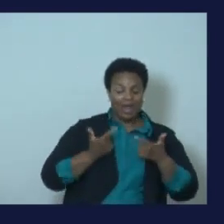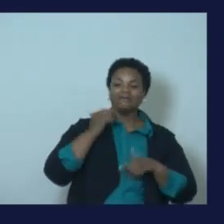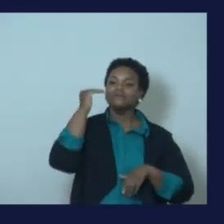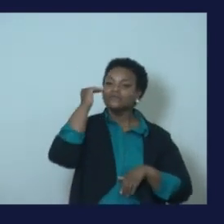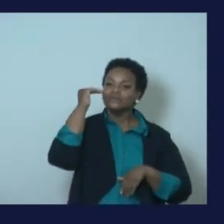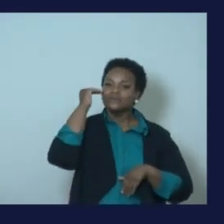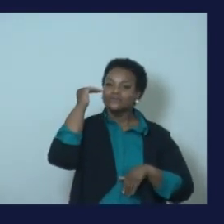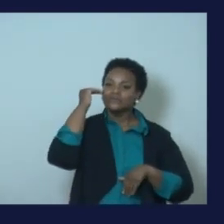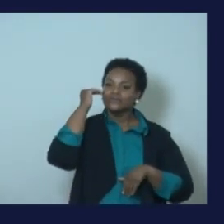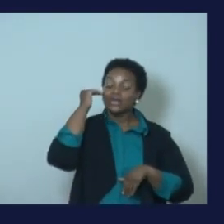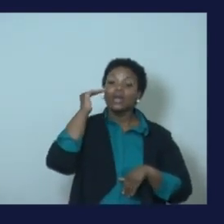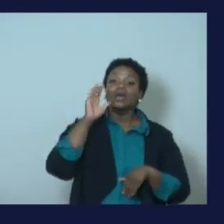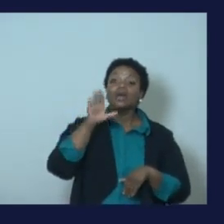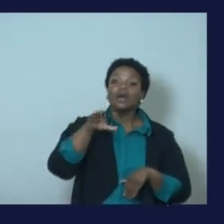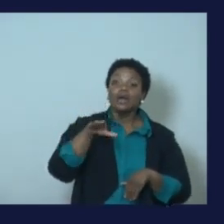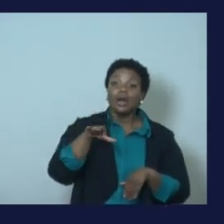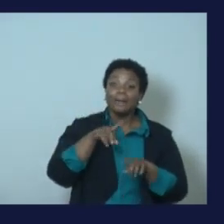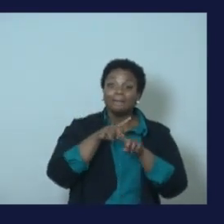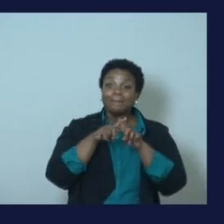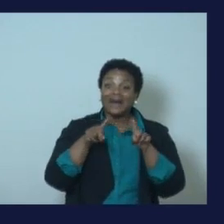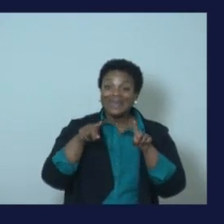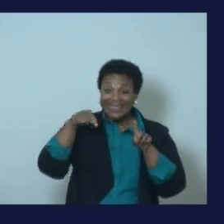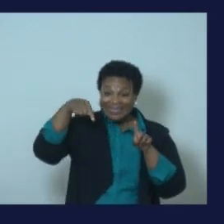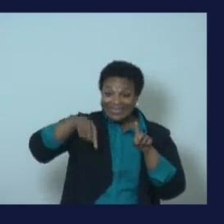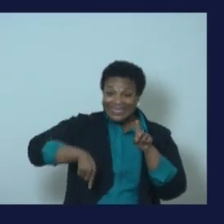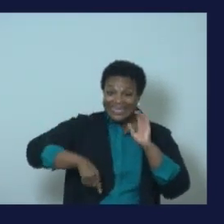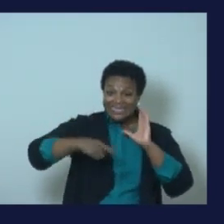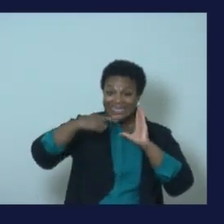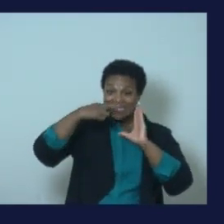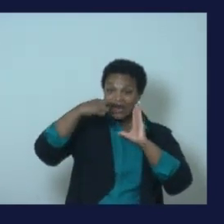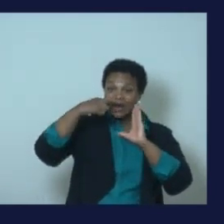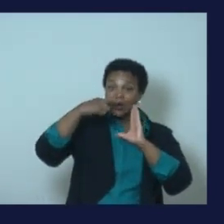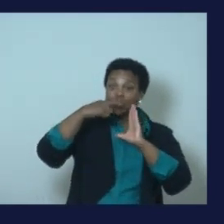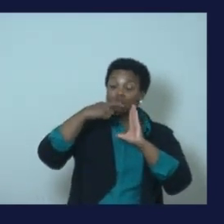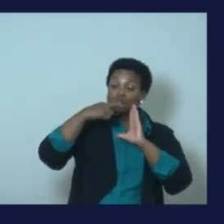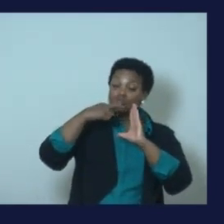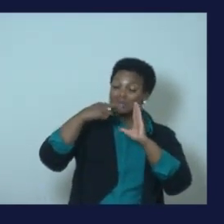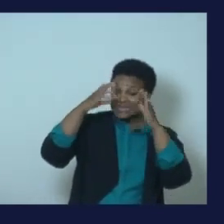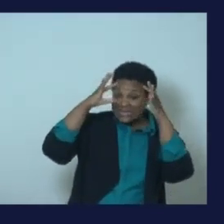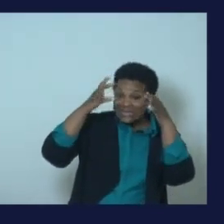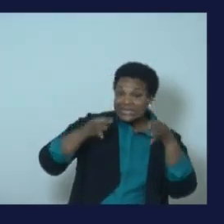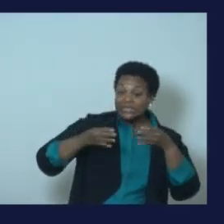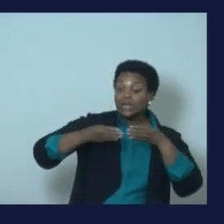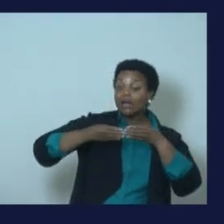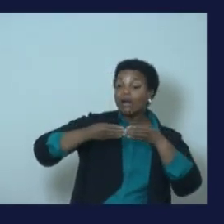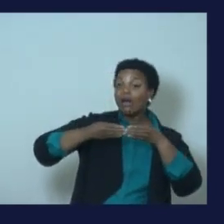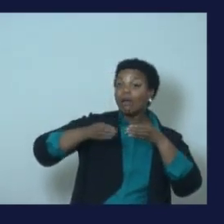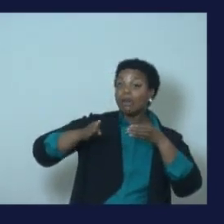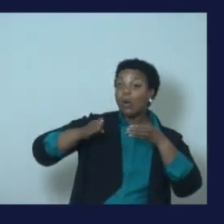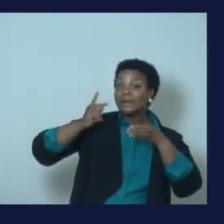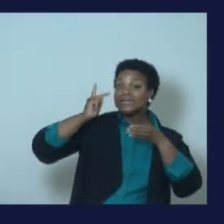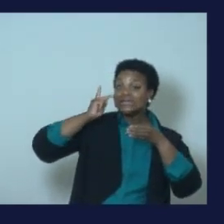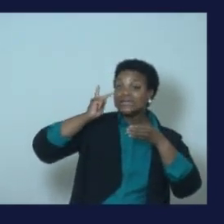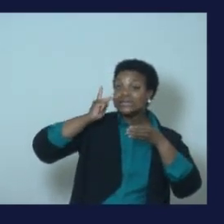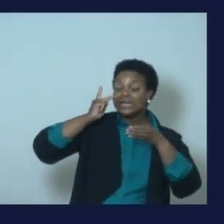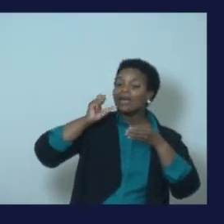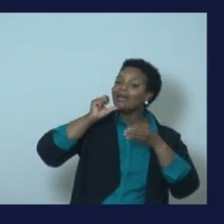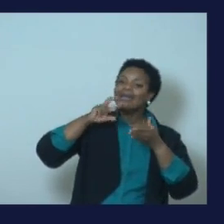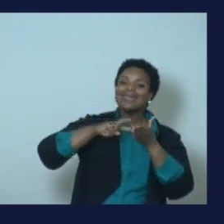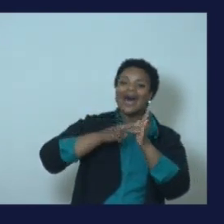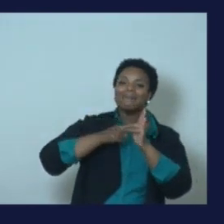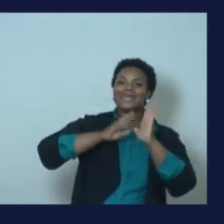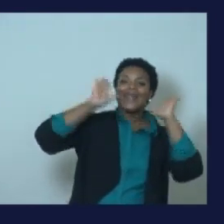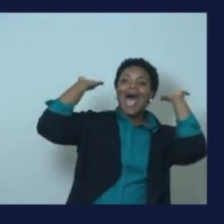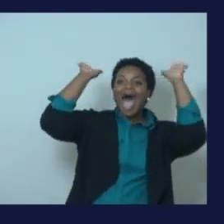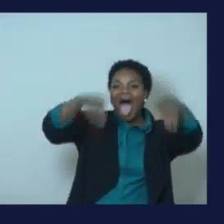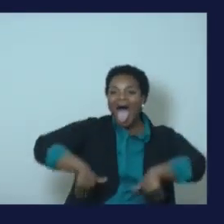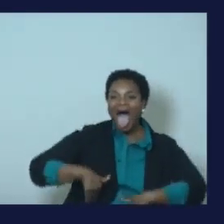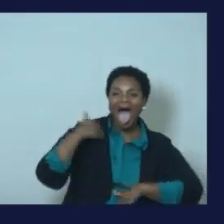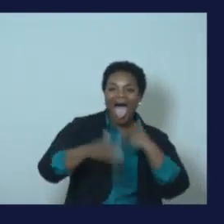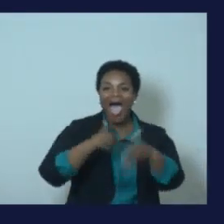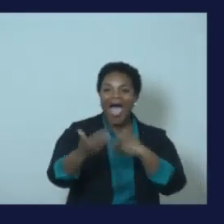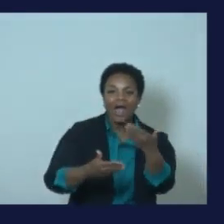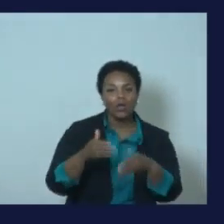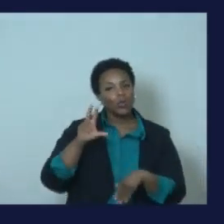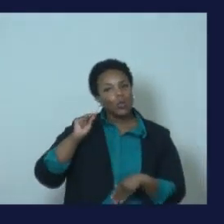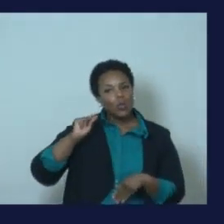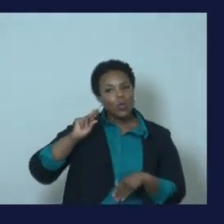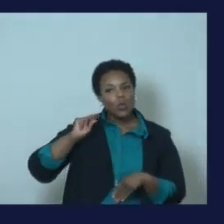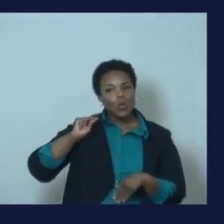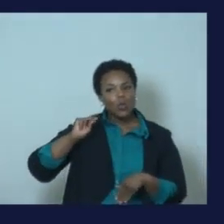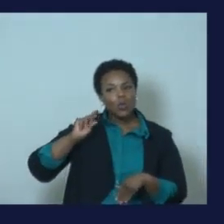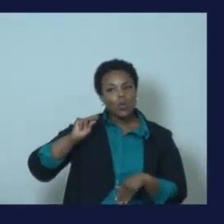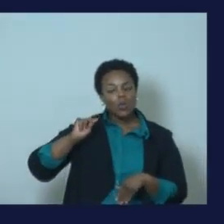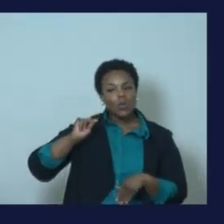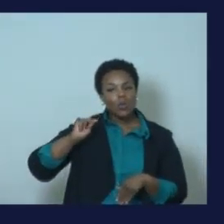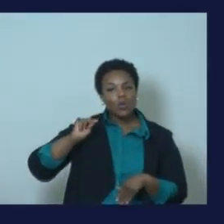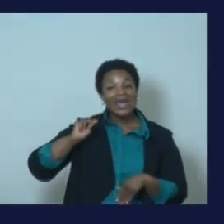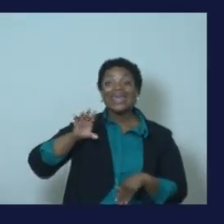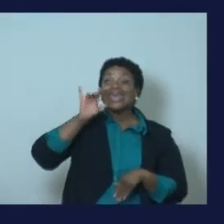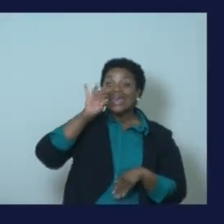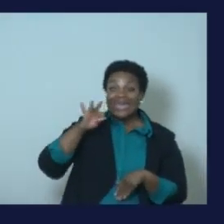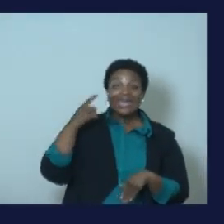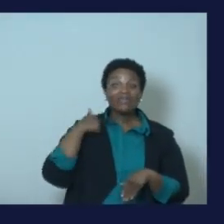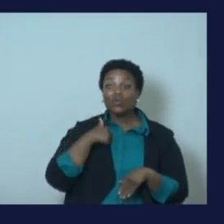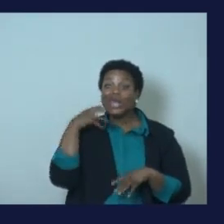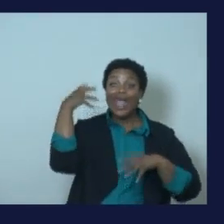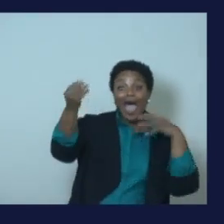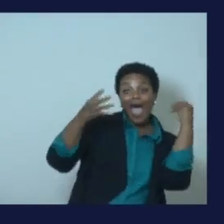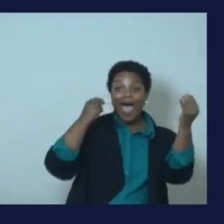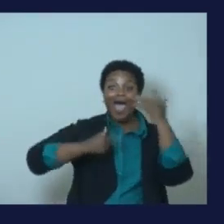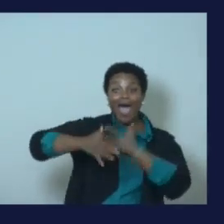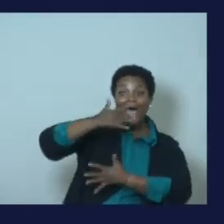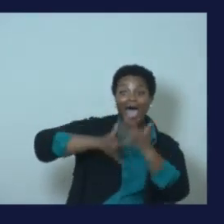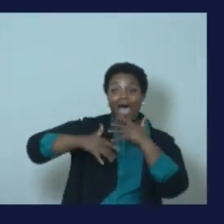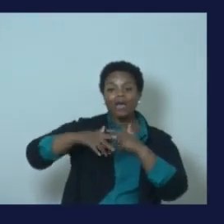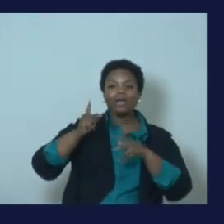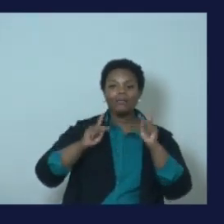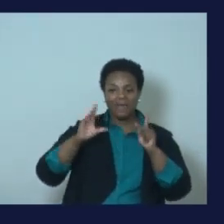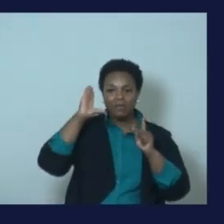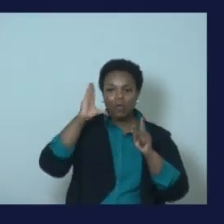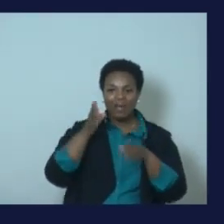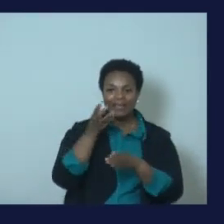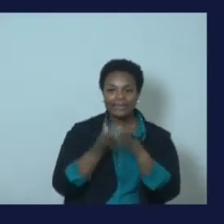I KNOW SO MANY OTHER AMERICANS IN NEW MEXICANS ARE ADJUSTING TO THAT TO THESE DECISIONS ARE NOT INVITATIONS TO LET UP ON YOUR SAFE COVID PRACTICES AND I WANT TO REALLY HARSHLY REMIND YOU